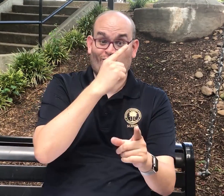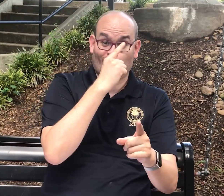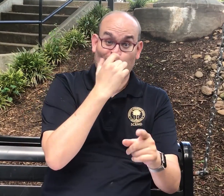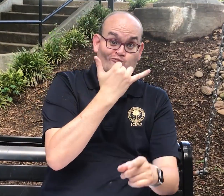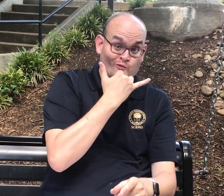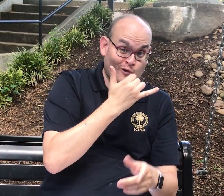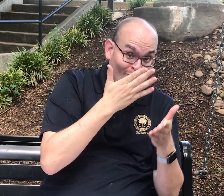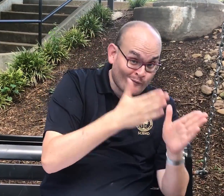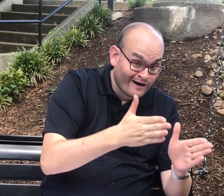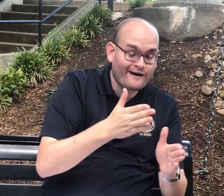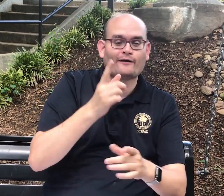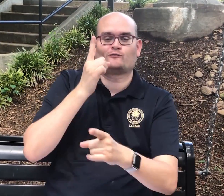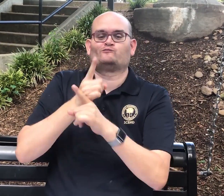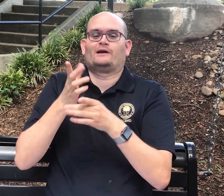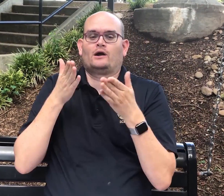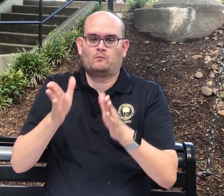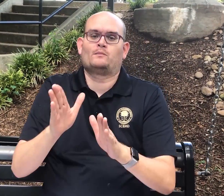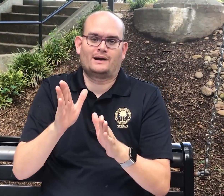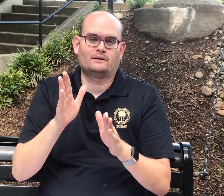NOW I WILL DEMONSTRATE THE WRONG WAY TO PROTECT YOUR EYES FOLLOWED BY THE RIGHT WAY.